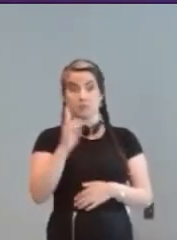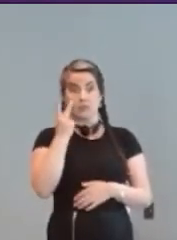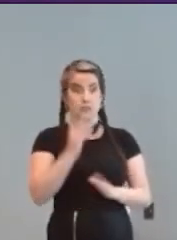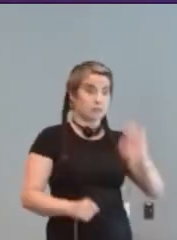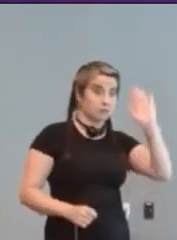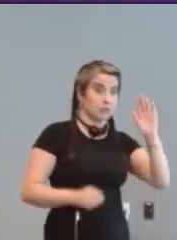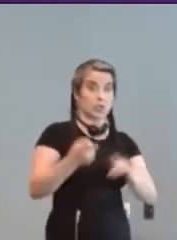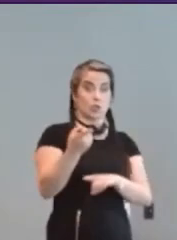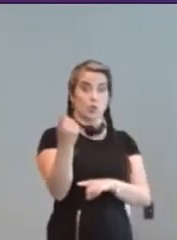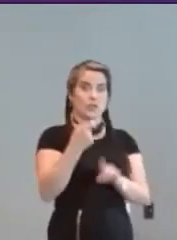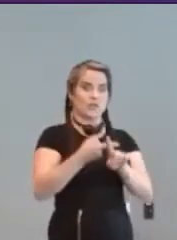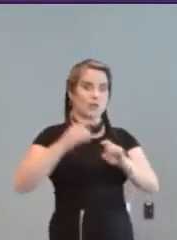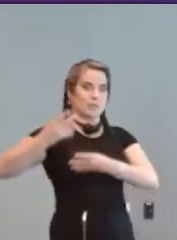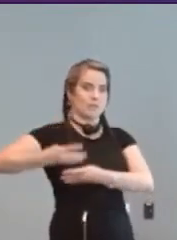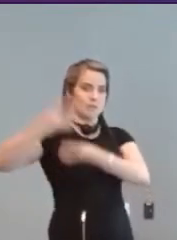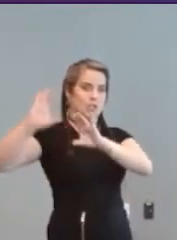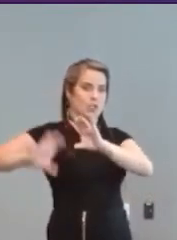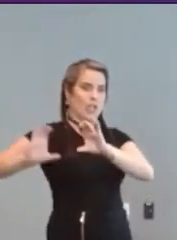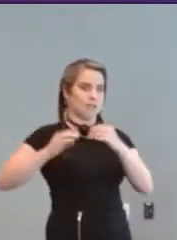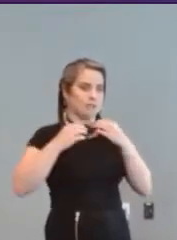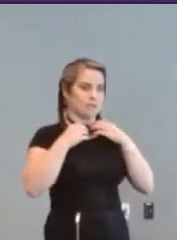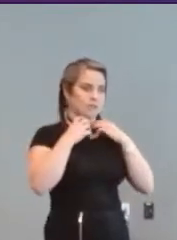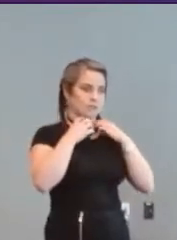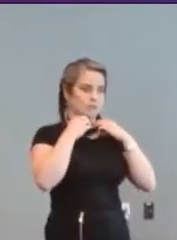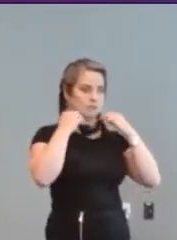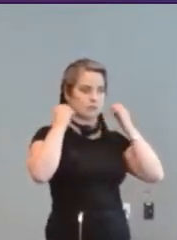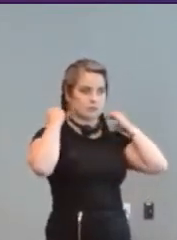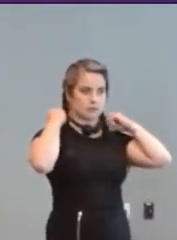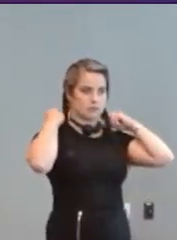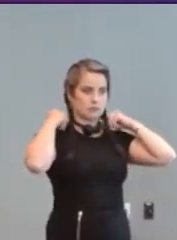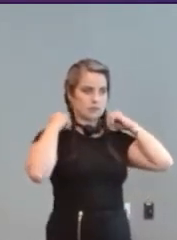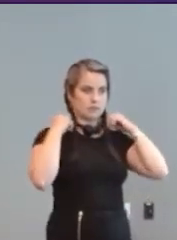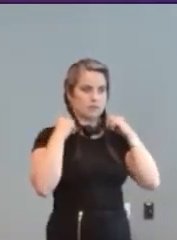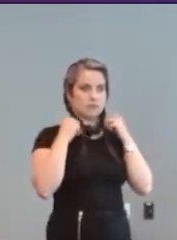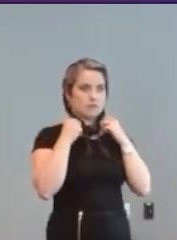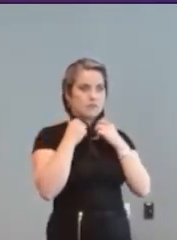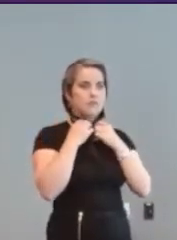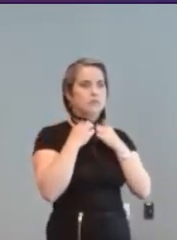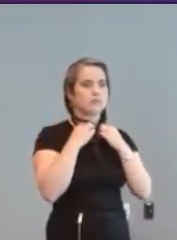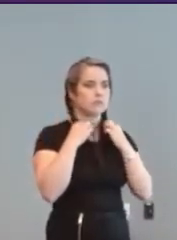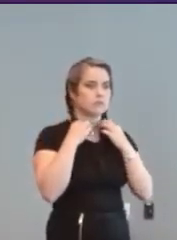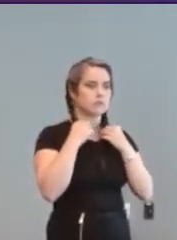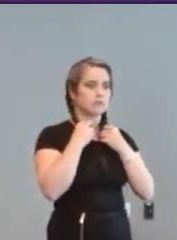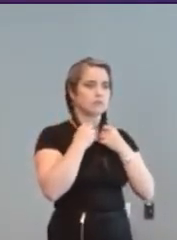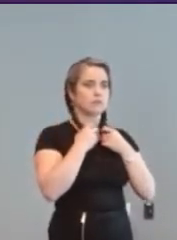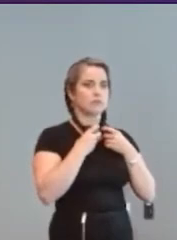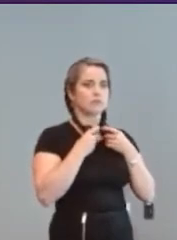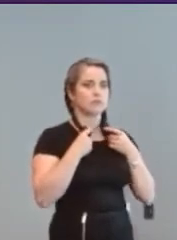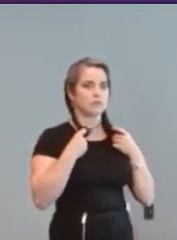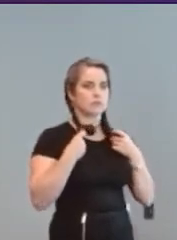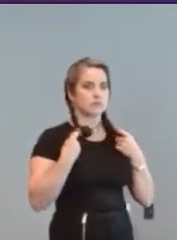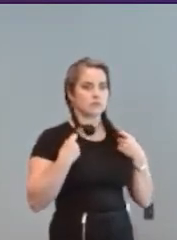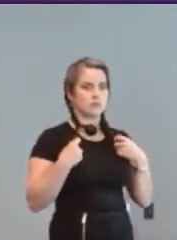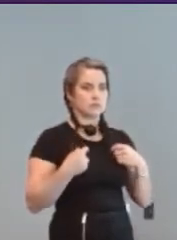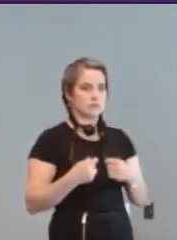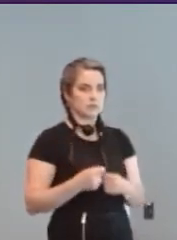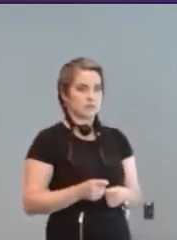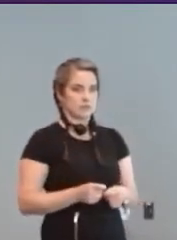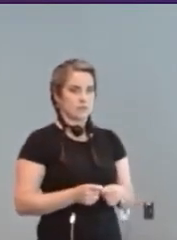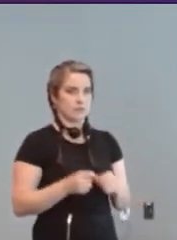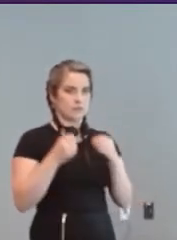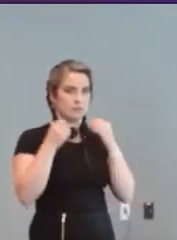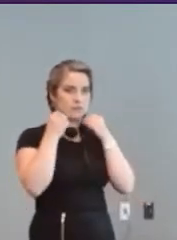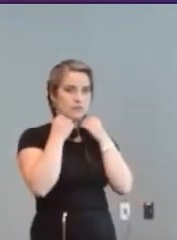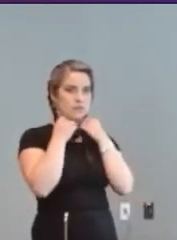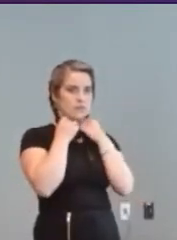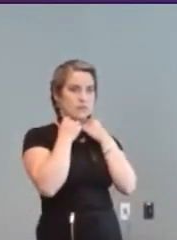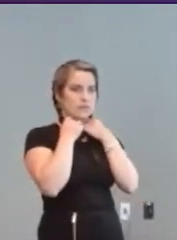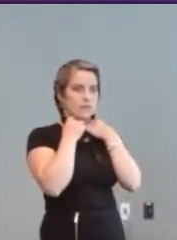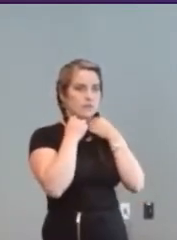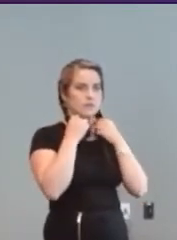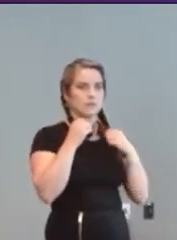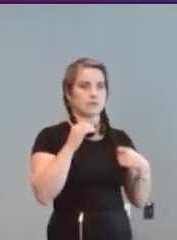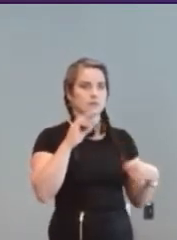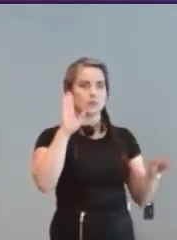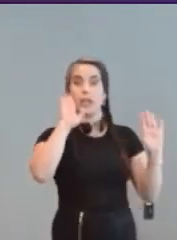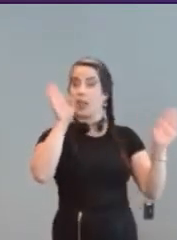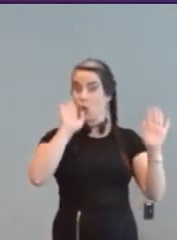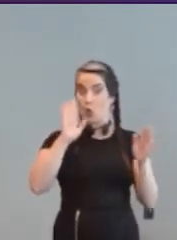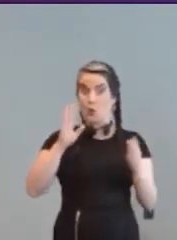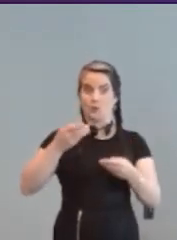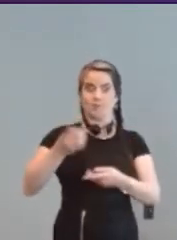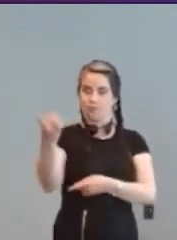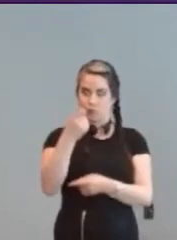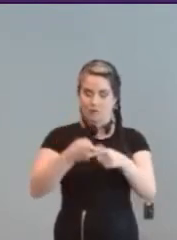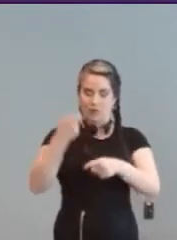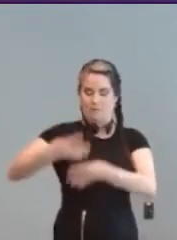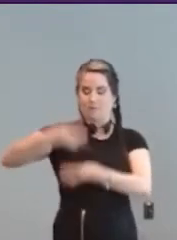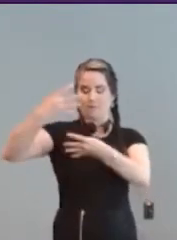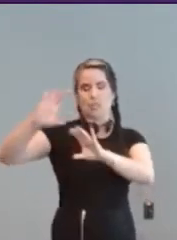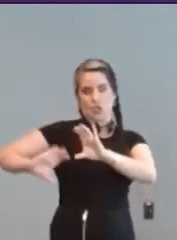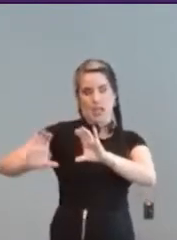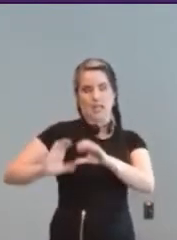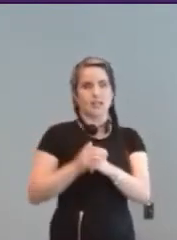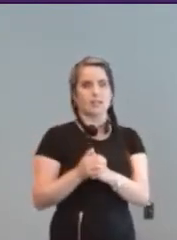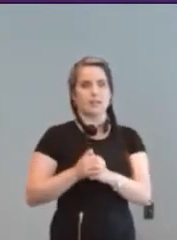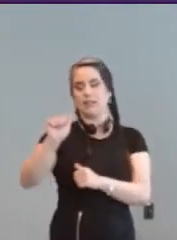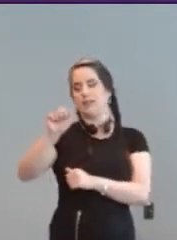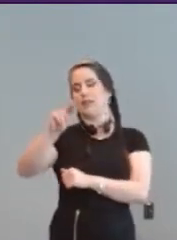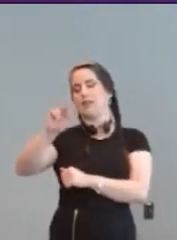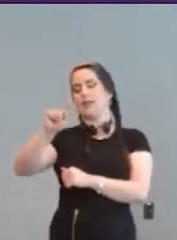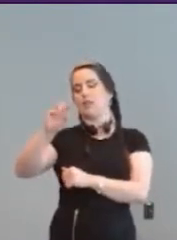[Amé] hello all right question from the chat um so Antonio asks what feature